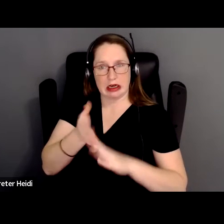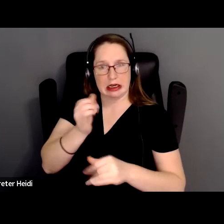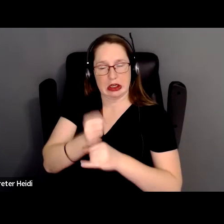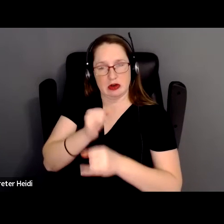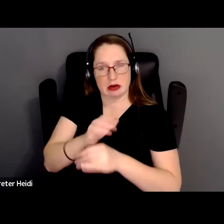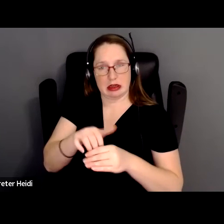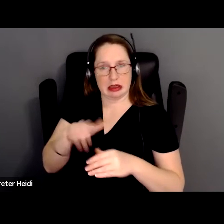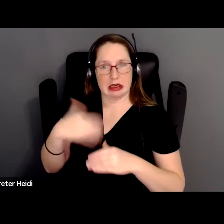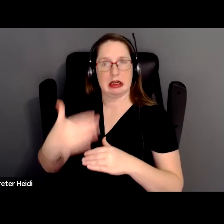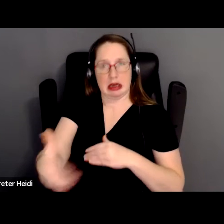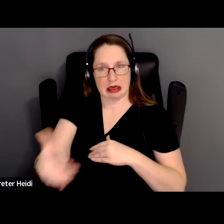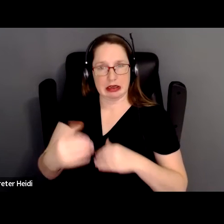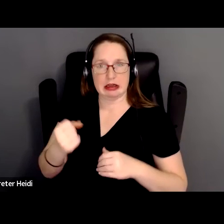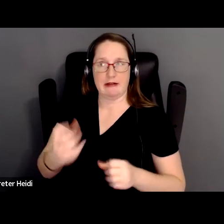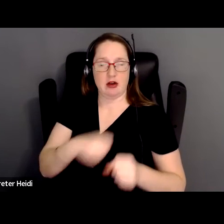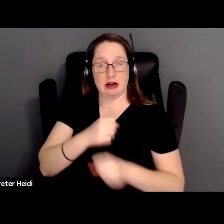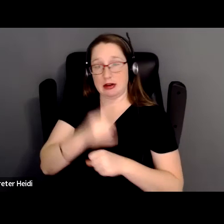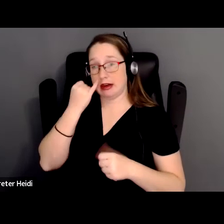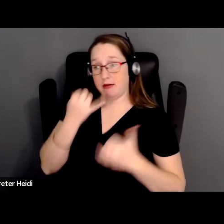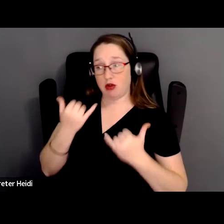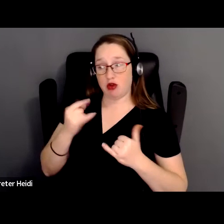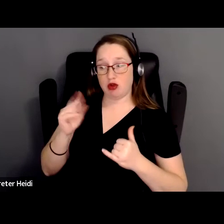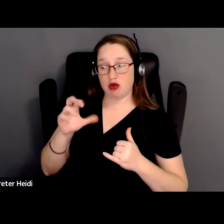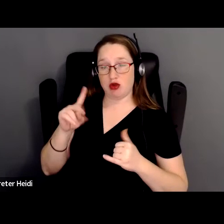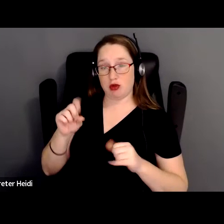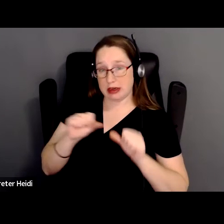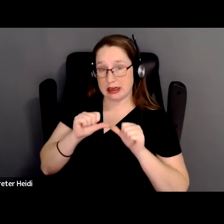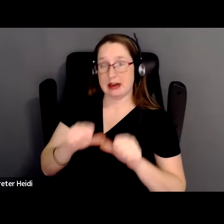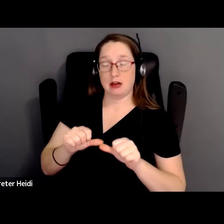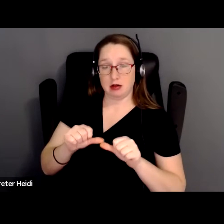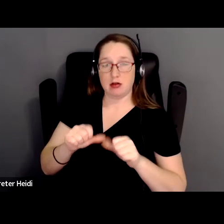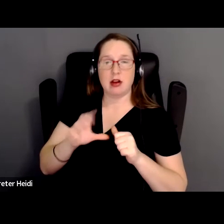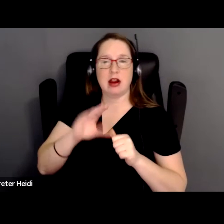in the next several years if the current trends continue, and we had another one